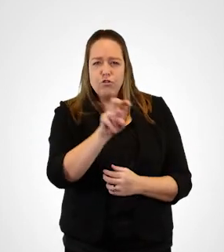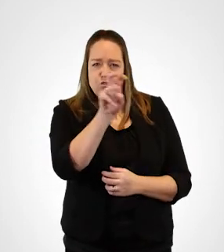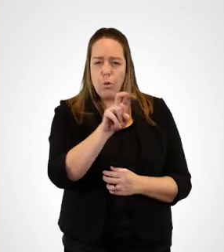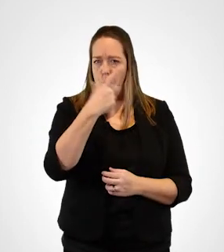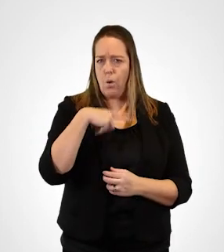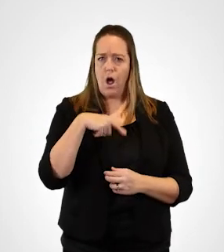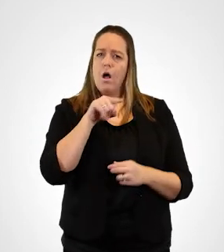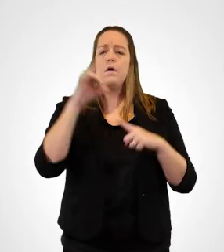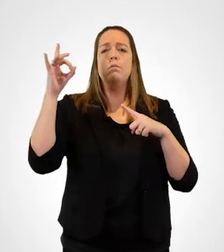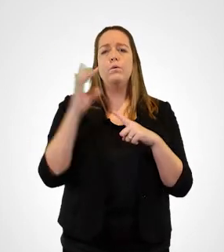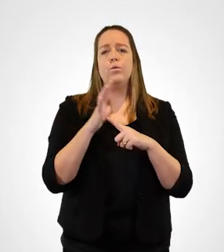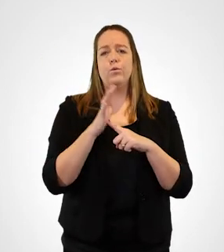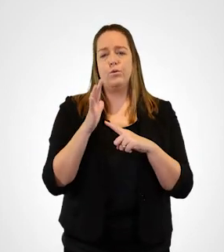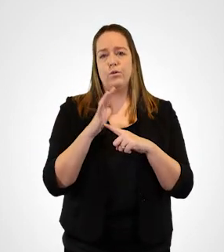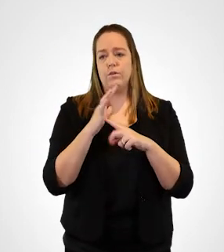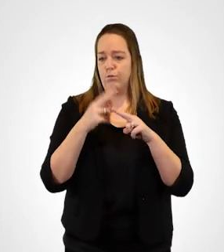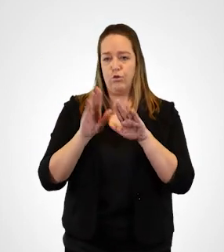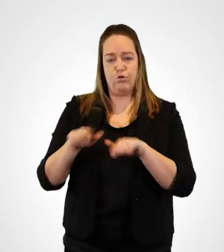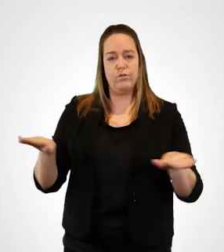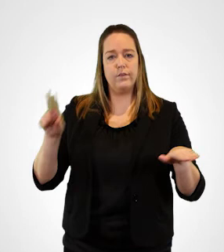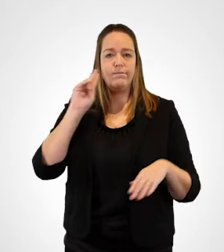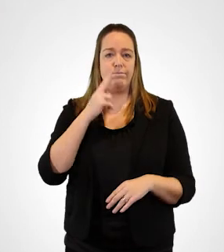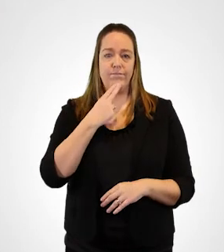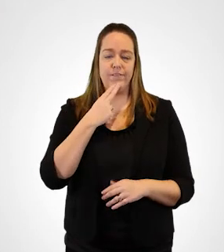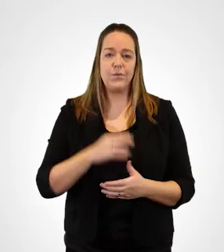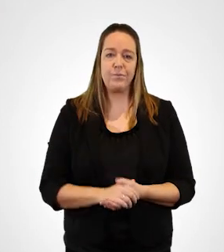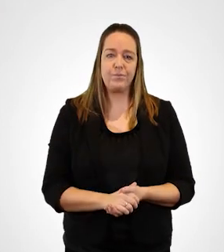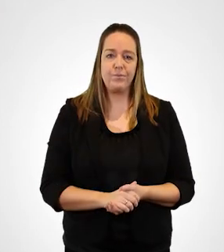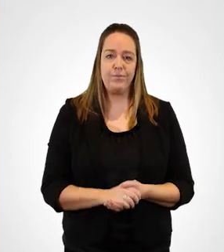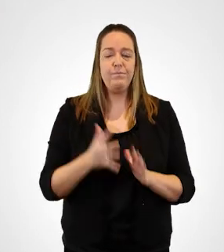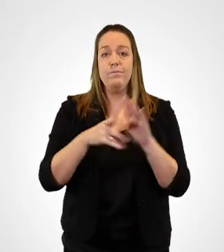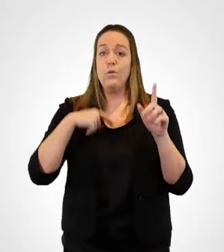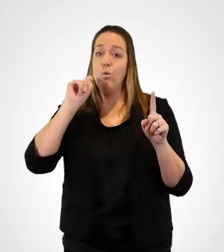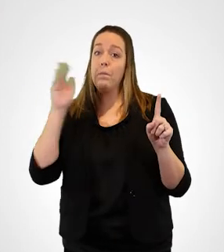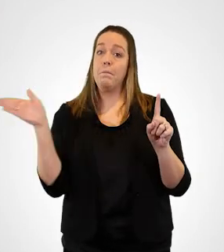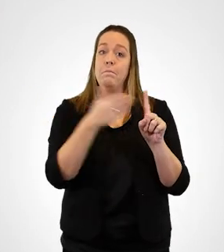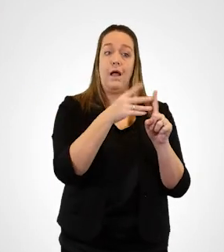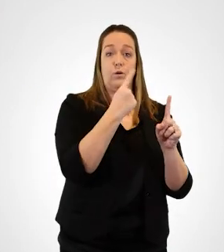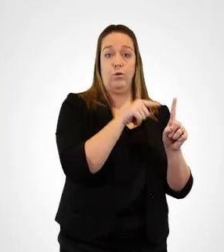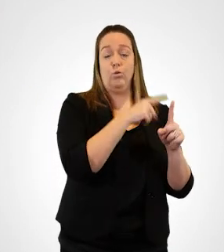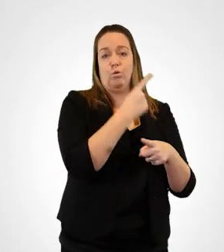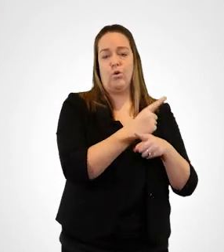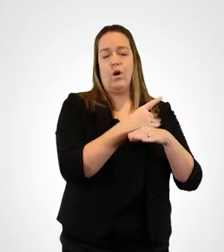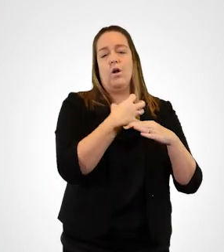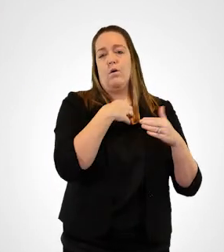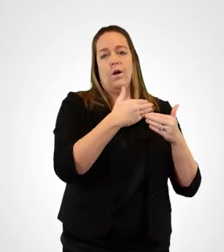and why I think it's really important for children who are deaf, so I'm going to be returning to this data and saying more about them.